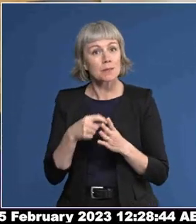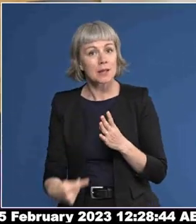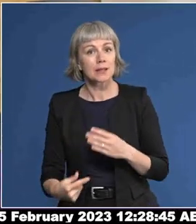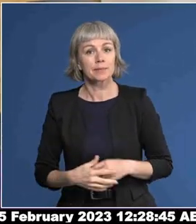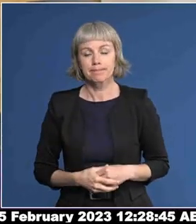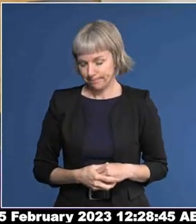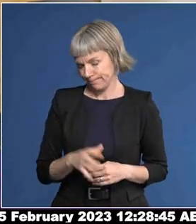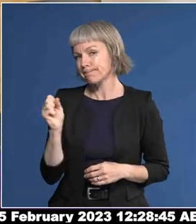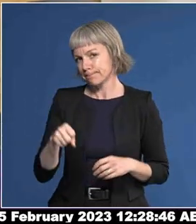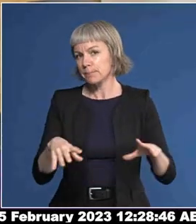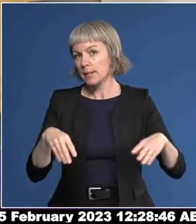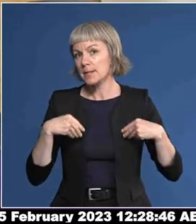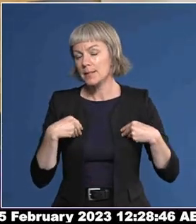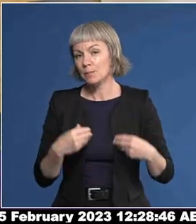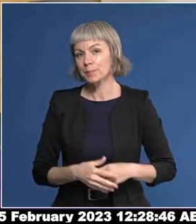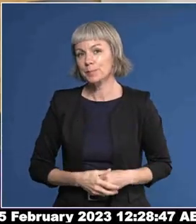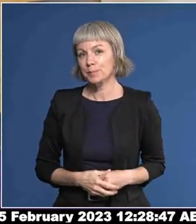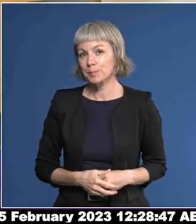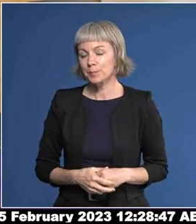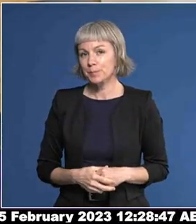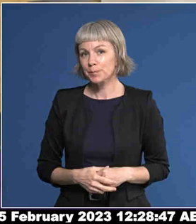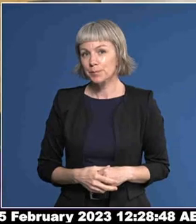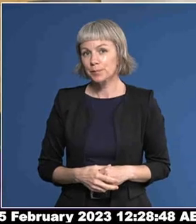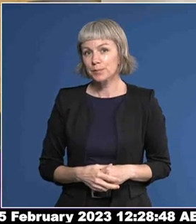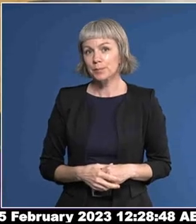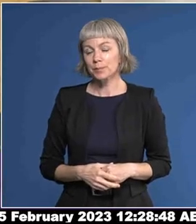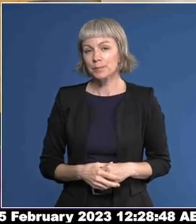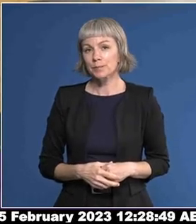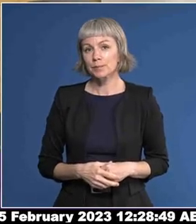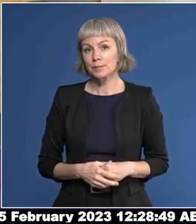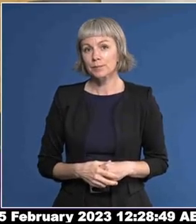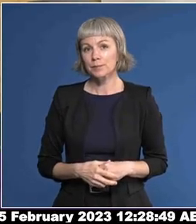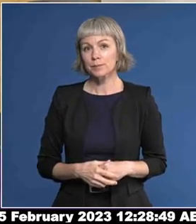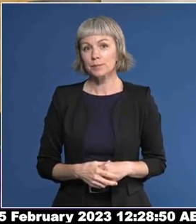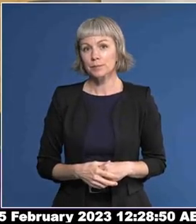And to the extent that often it is said we don't know who people with